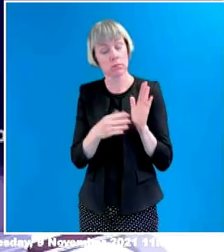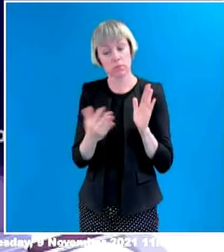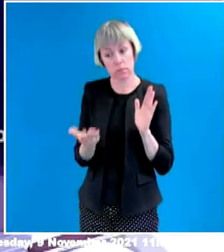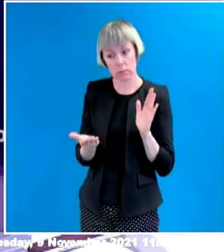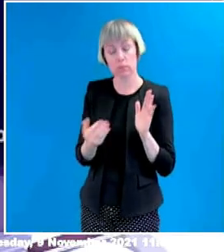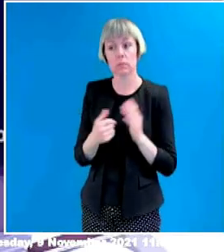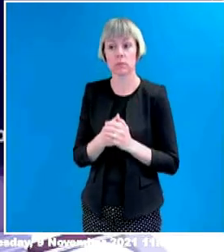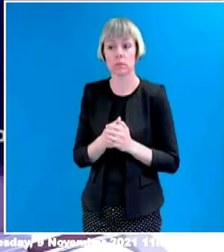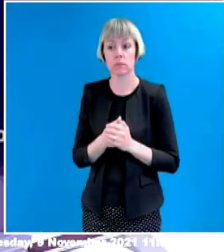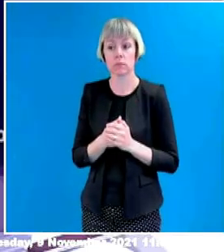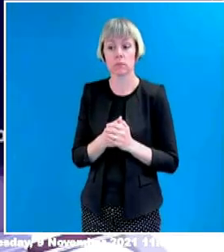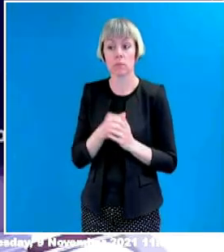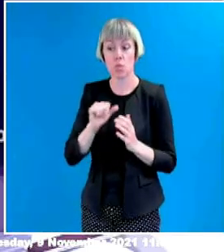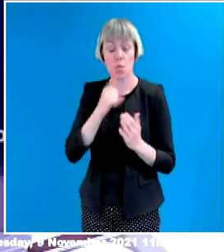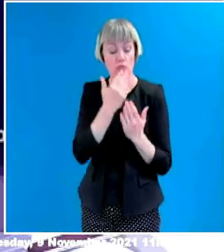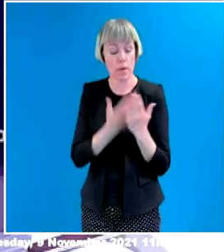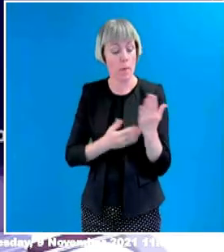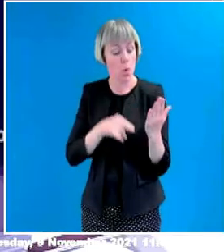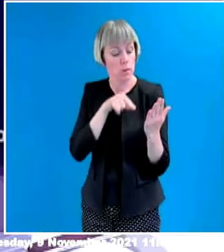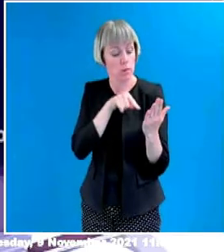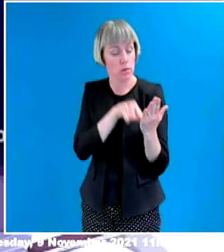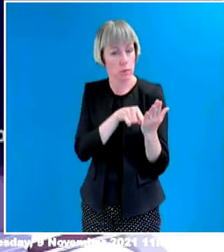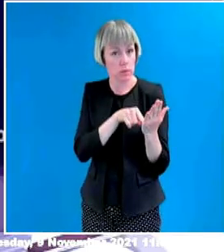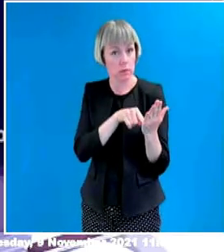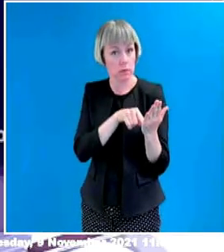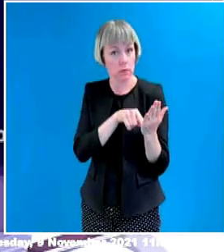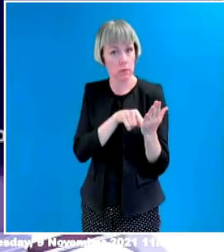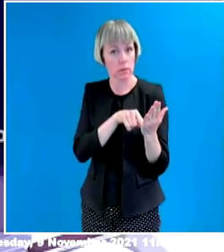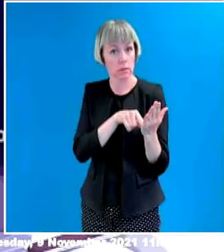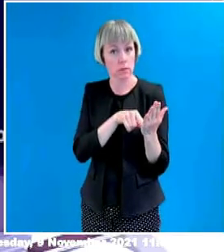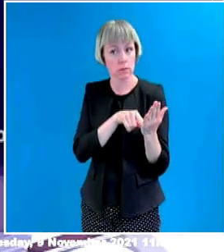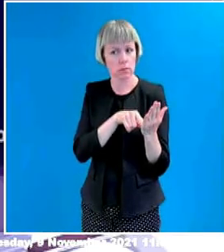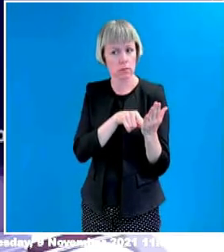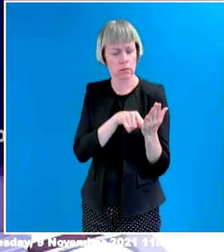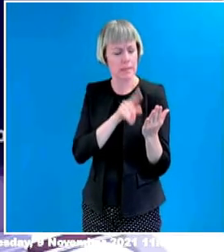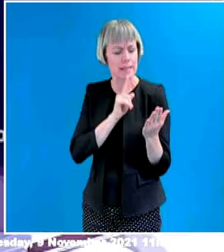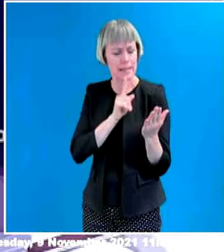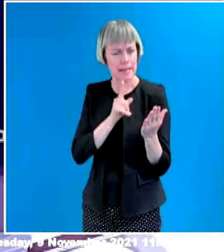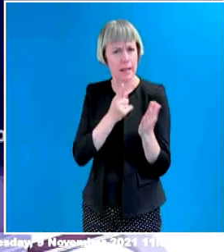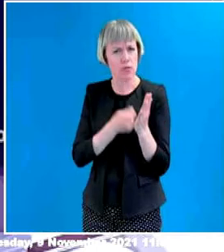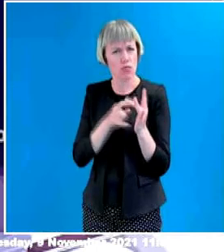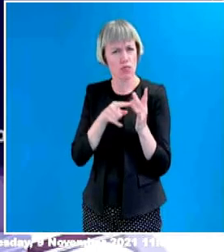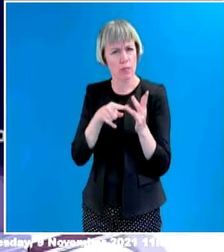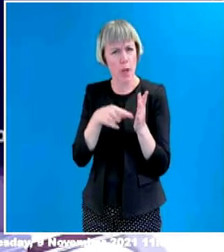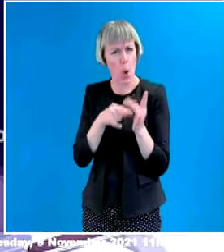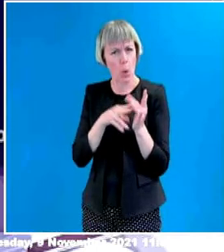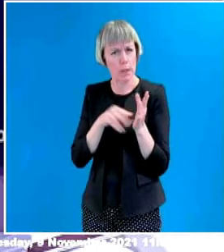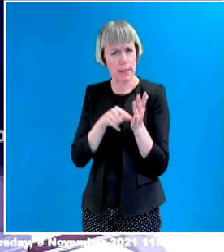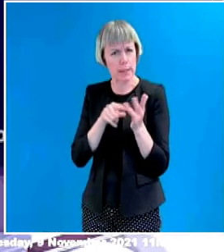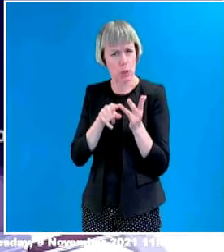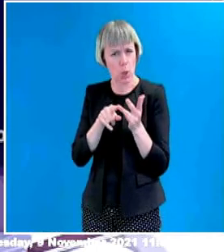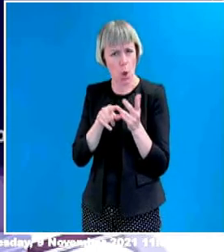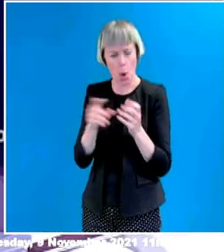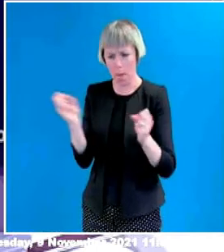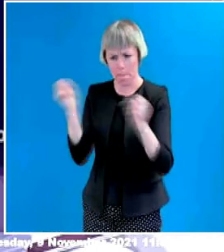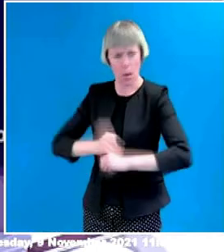Your report also refers to Rio Tinto blowing up the 46,000-year-old